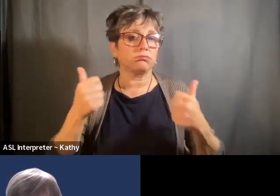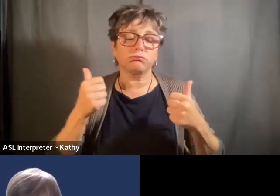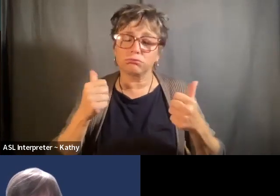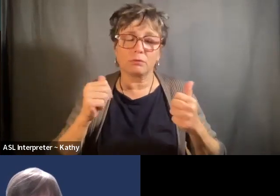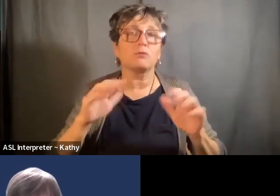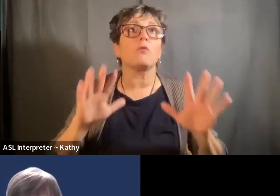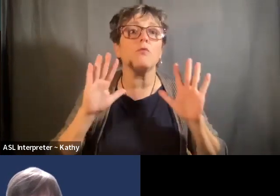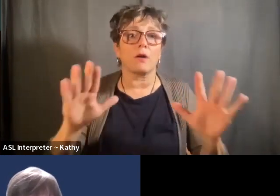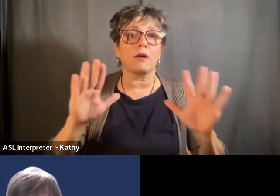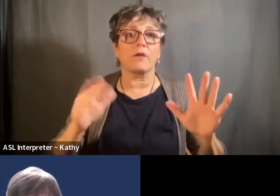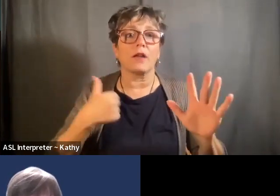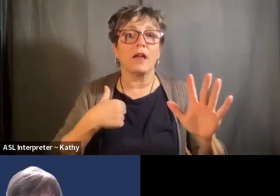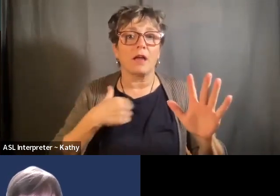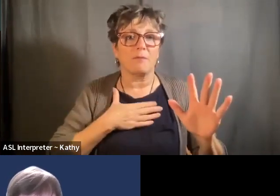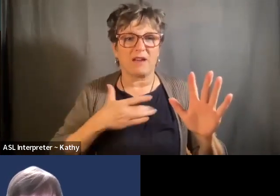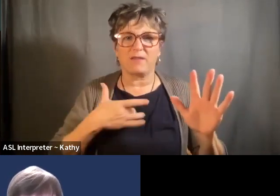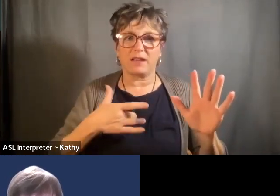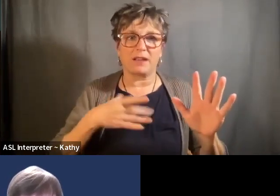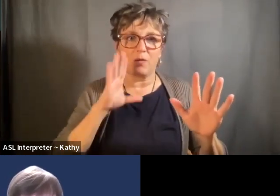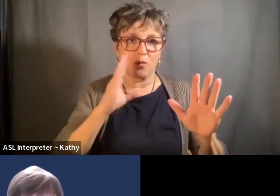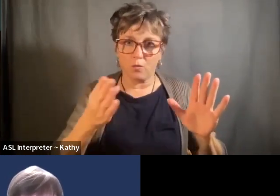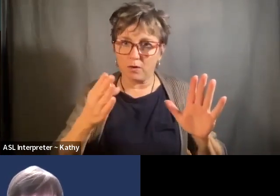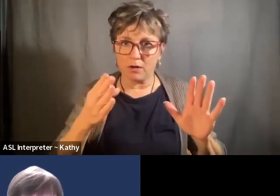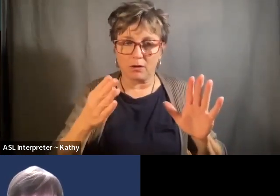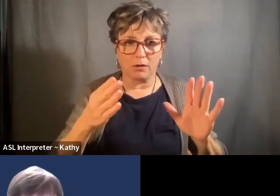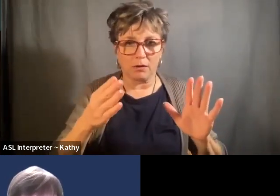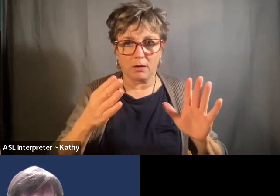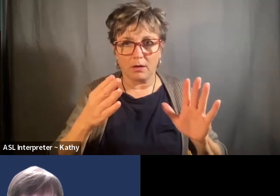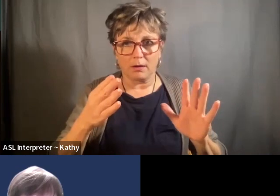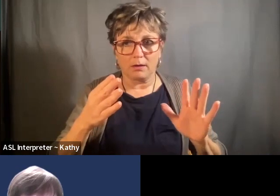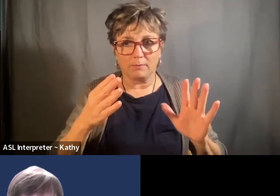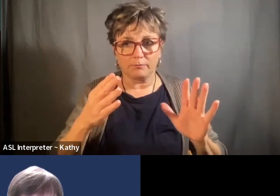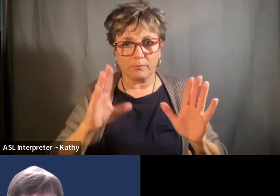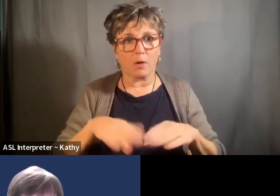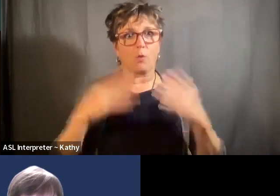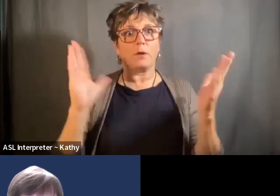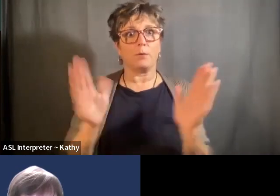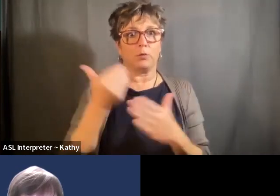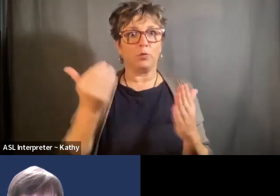unearth some information that we didn't know was there but suspected might be and that